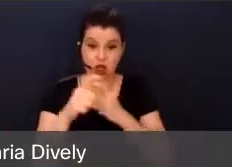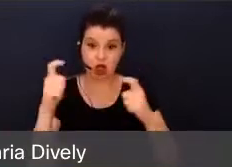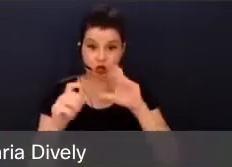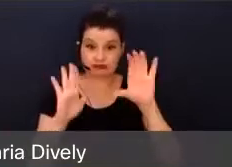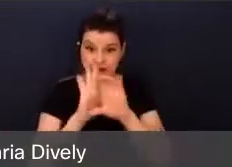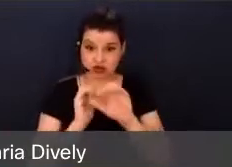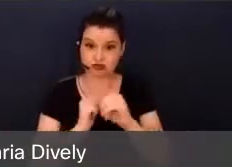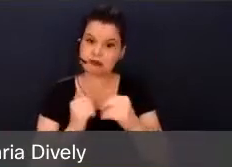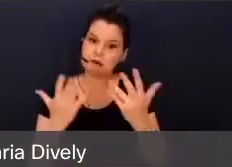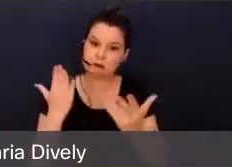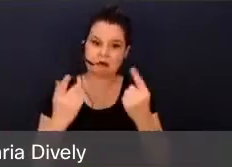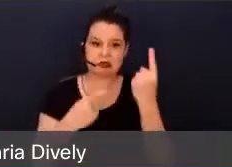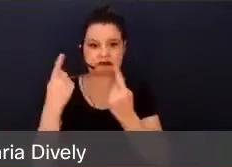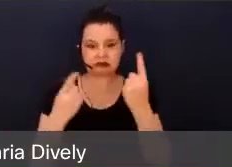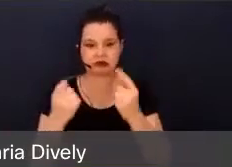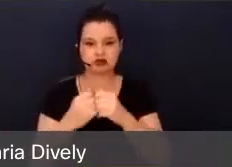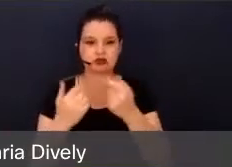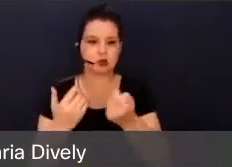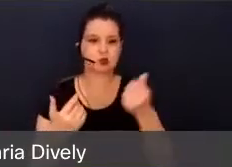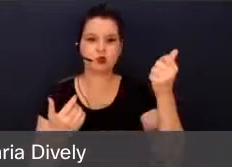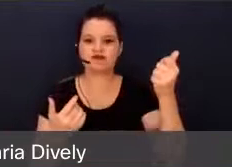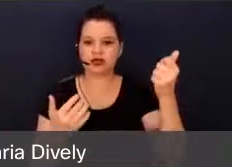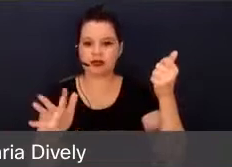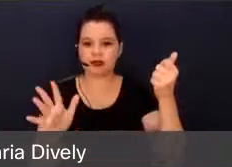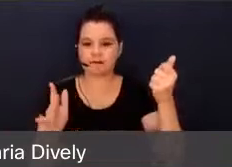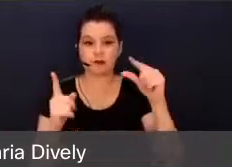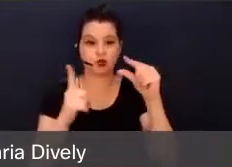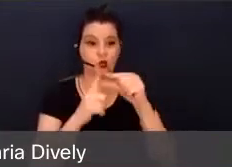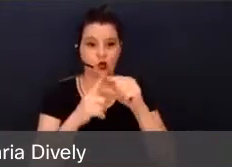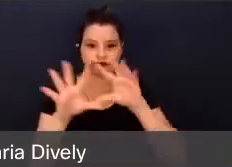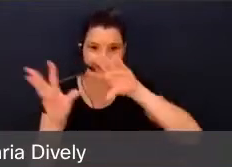you'd probably consider just removing the, um, the words altogether.